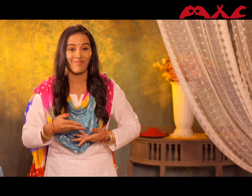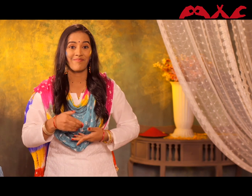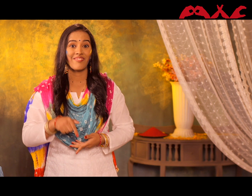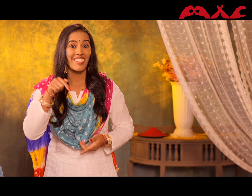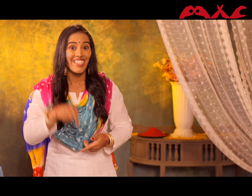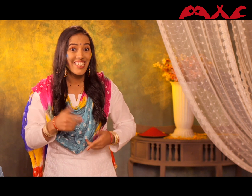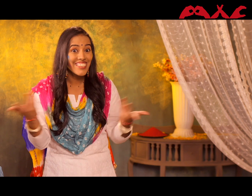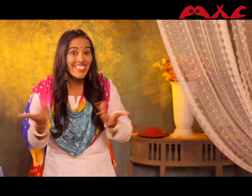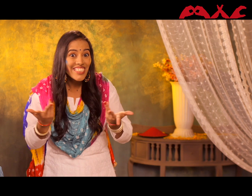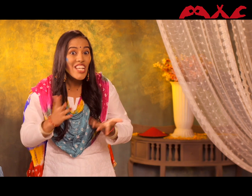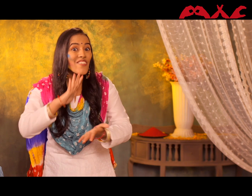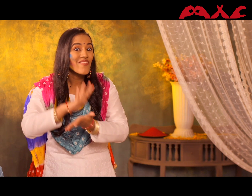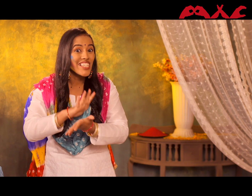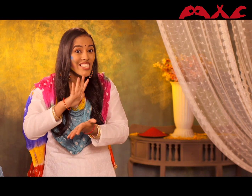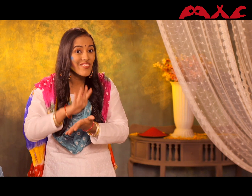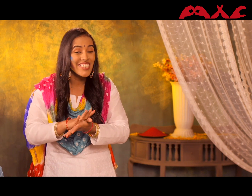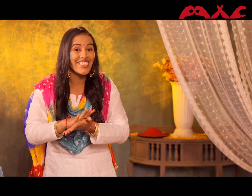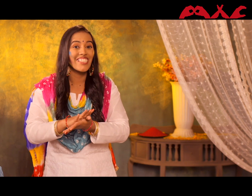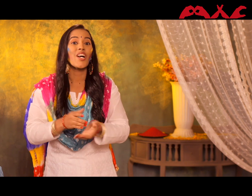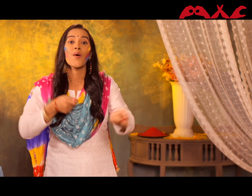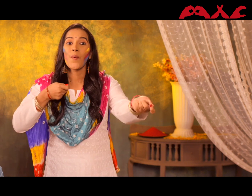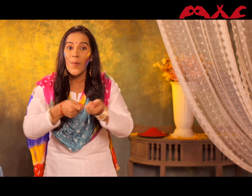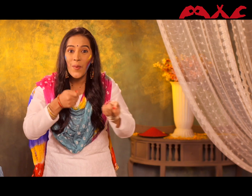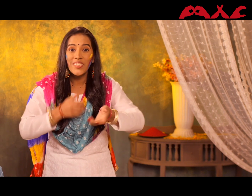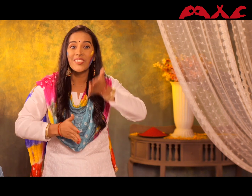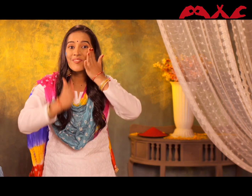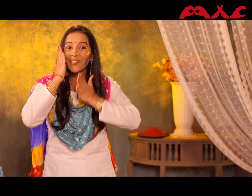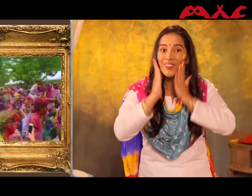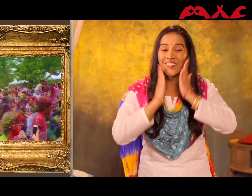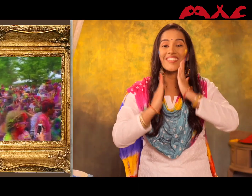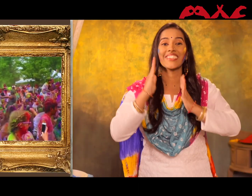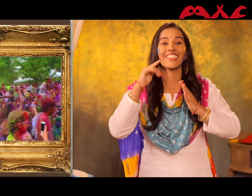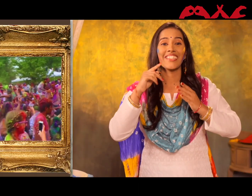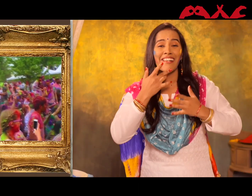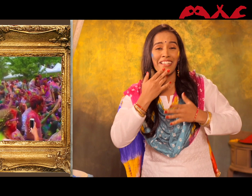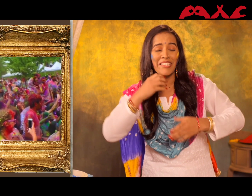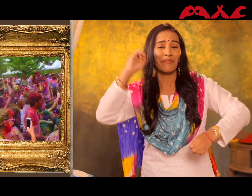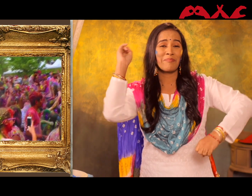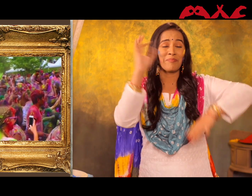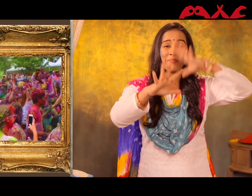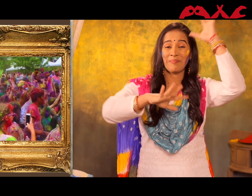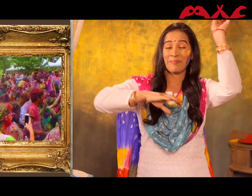Hello. Welcome to our show. Do you know what festival are we celebrating today? The festival of Holi.